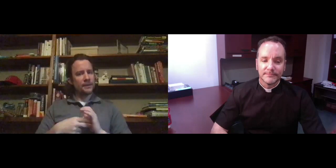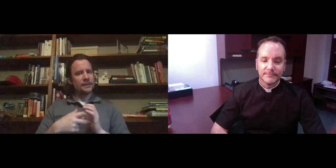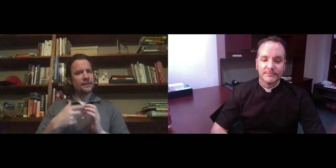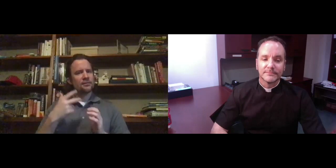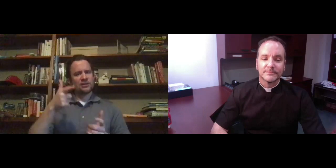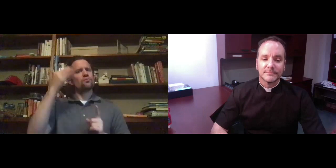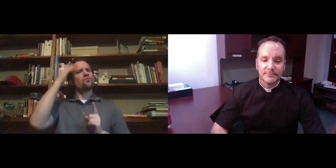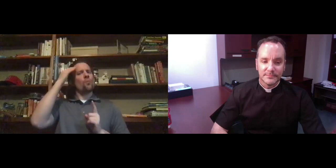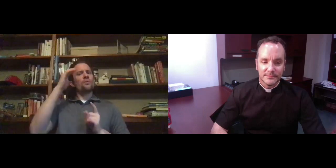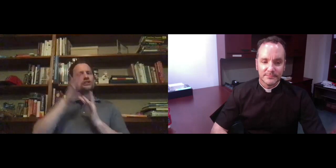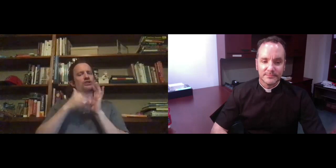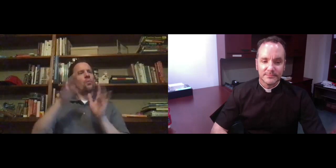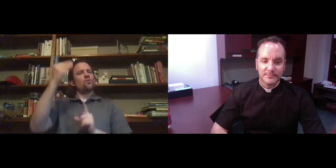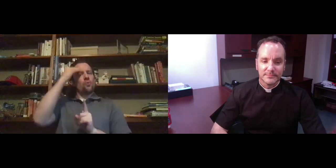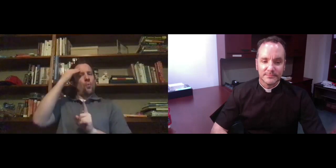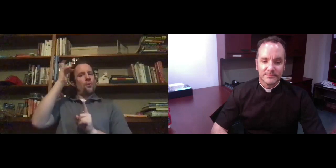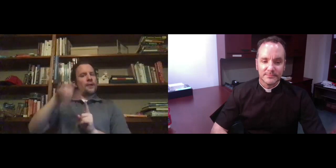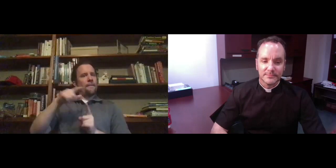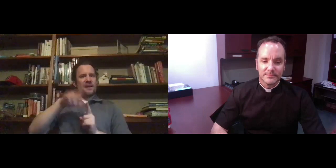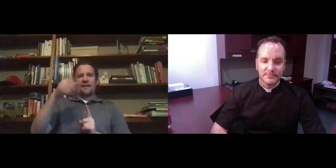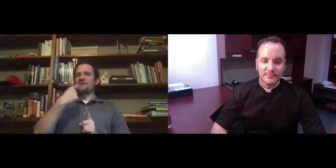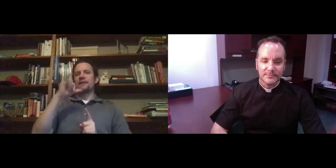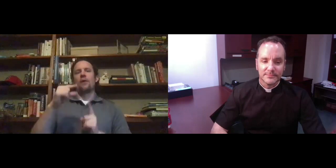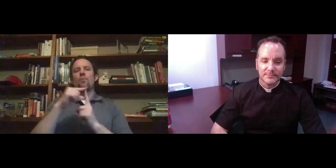it's up to me to decide, it's not up to you